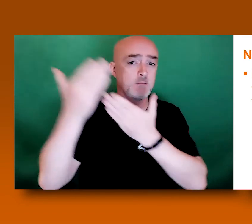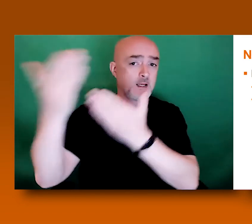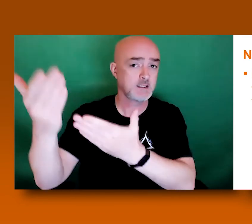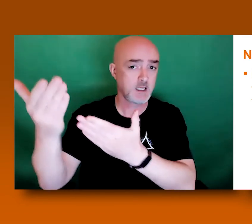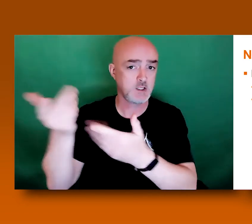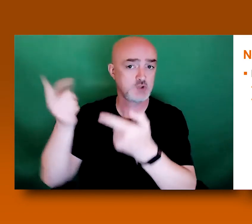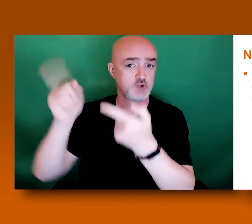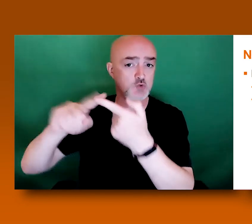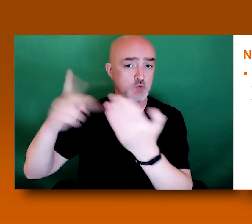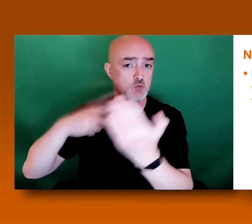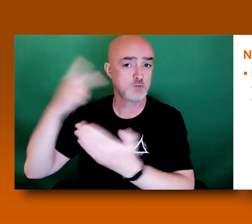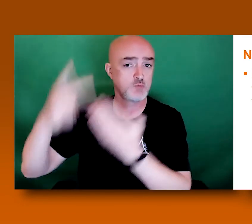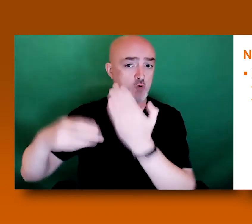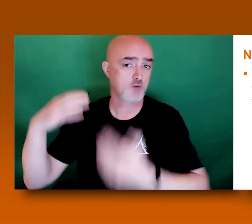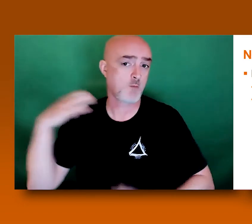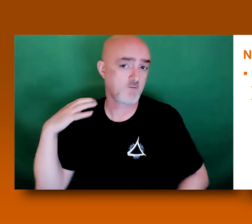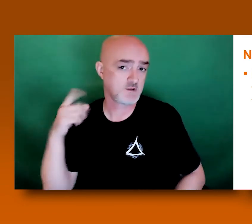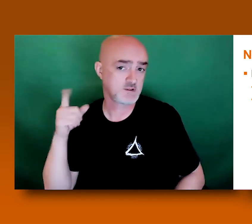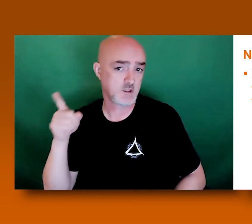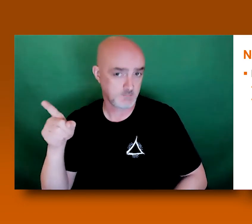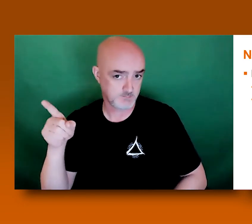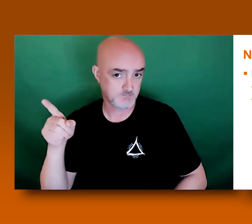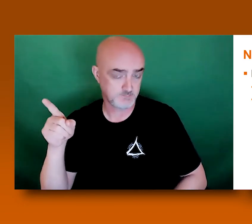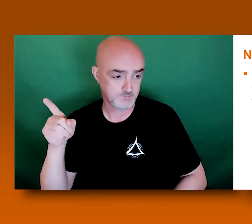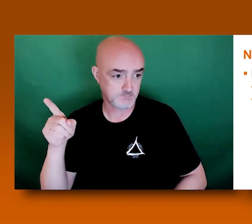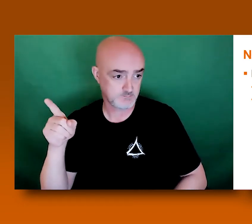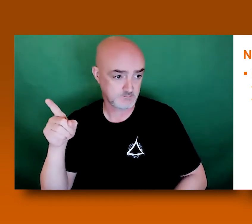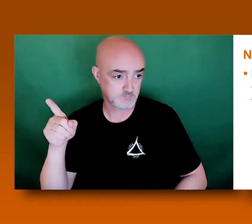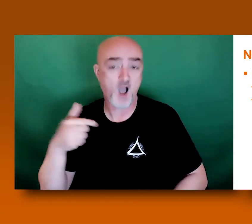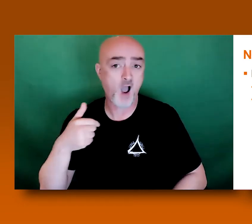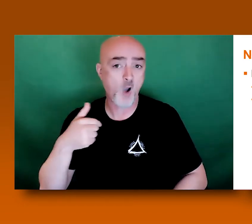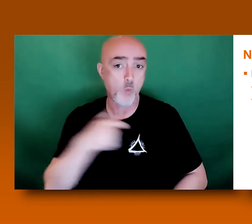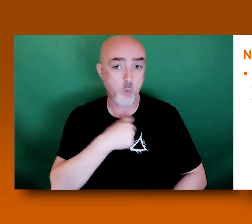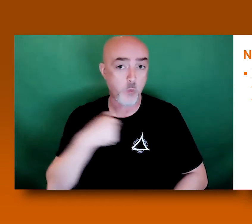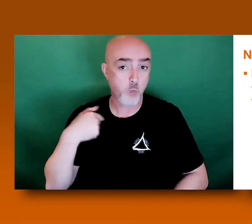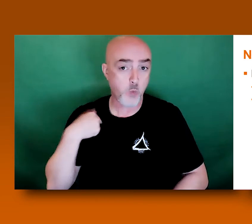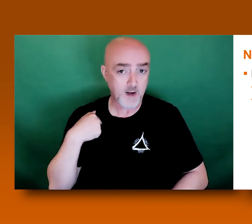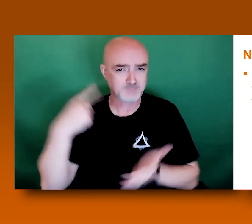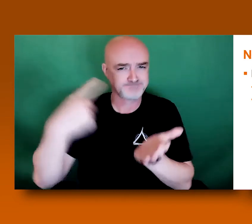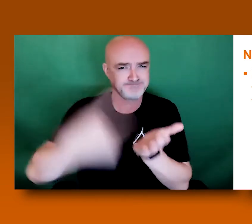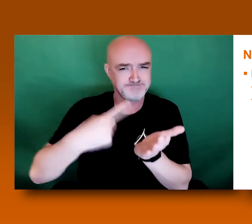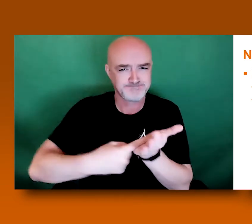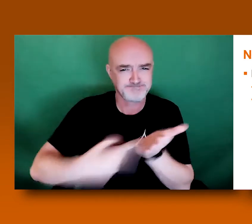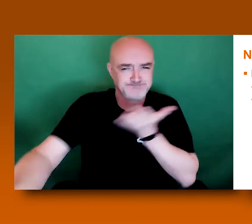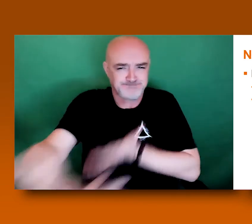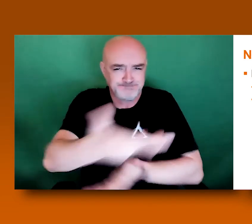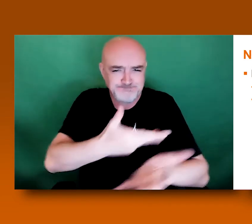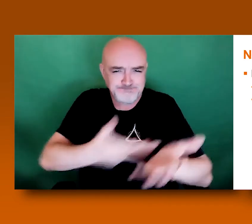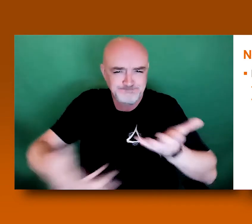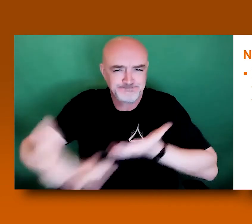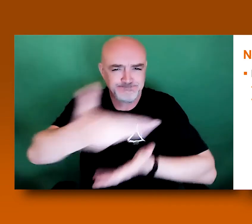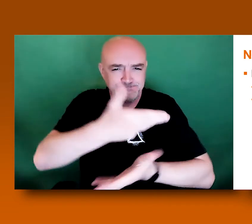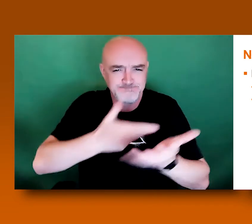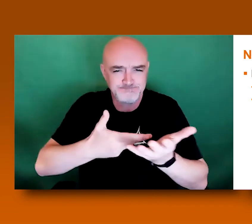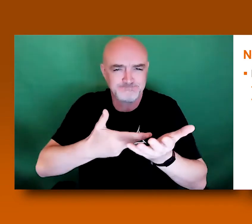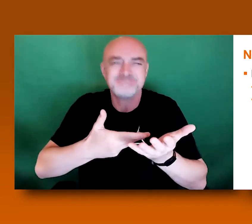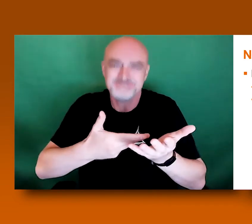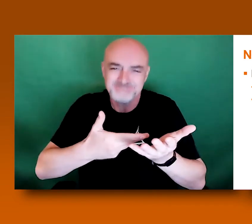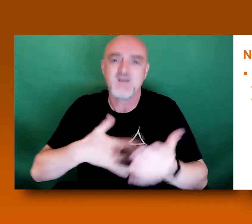to make a recommendation to the program officer. And when we are discussing in that--